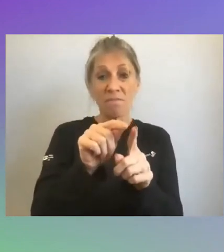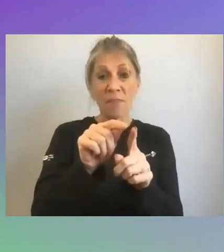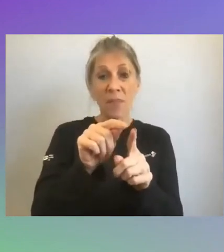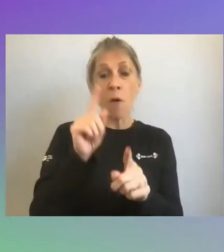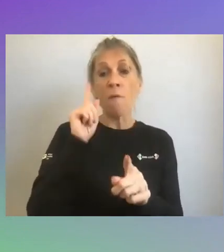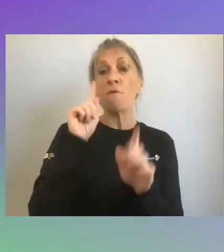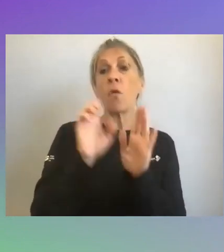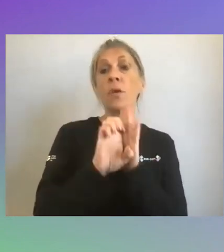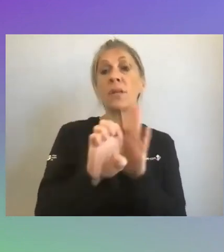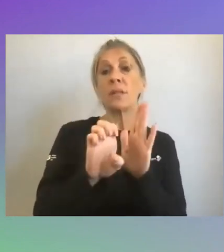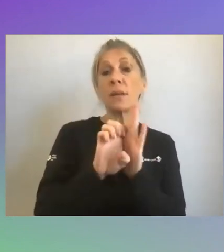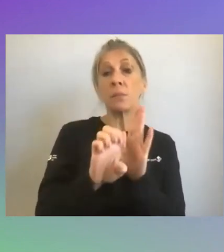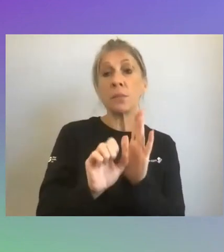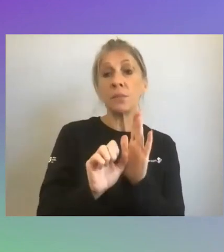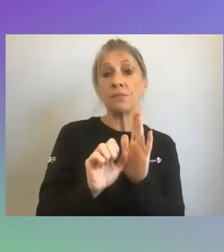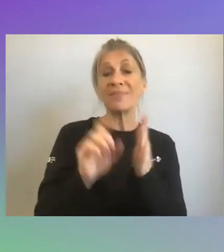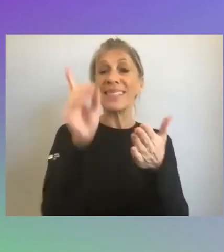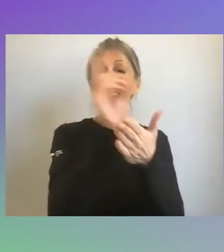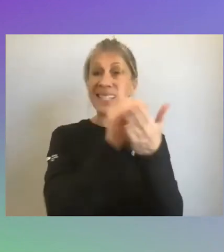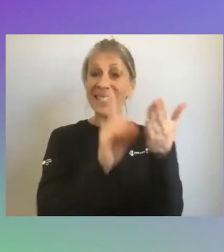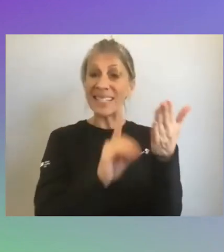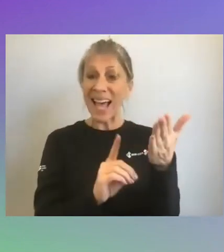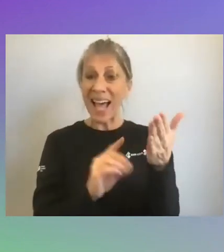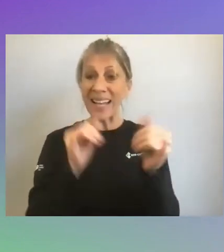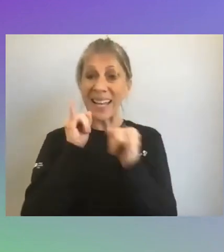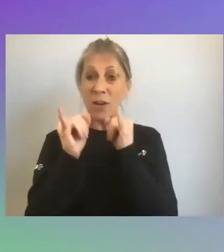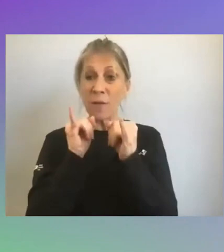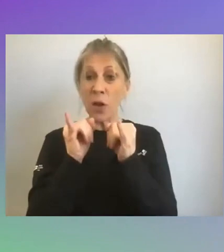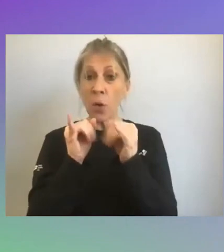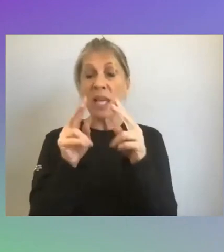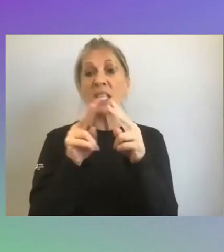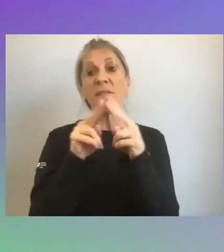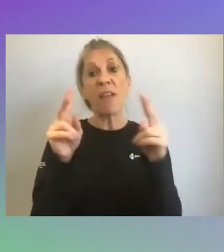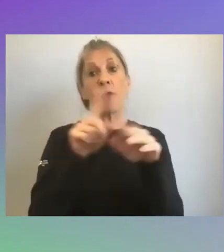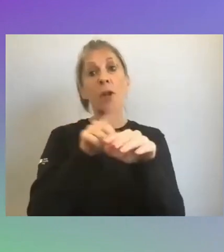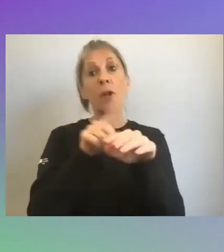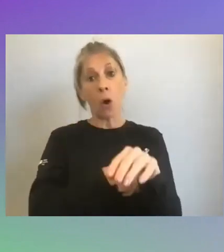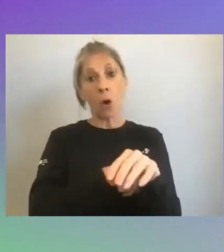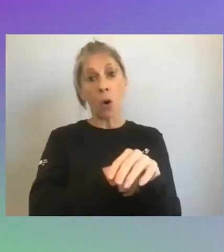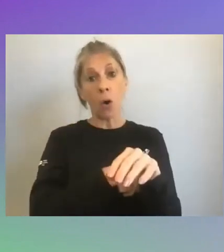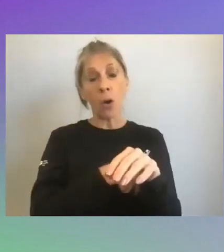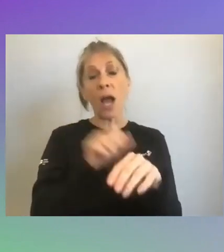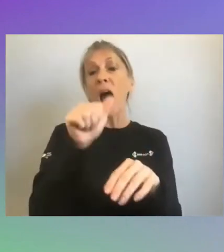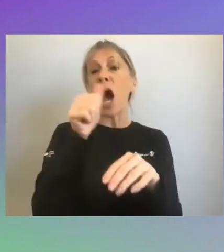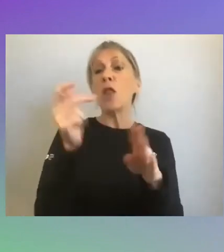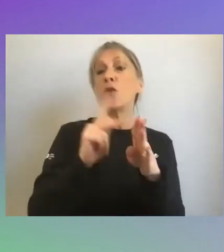, design, interviewing is very long. A lot of other professions